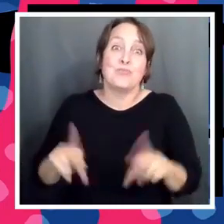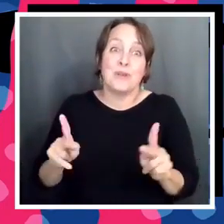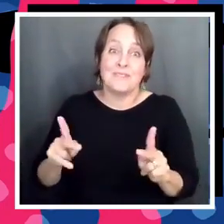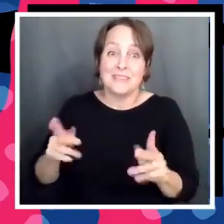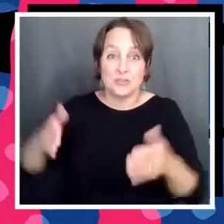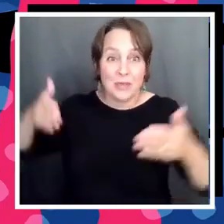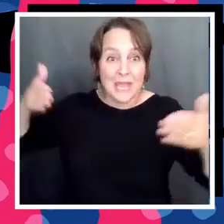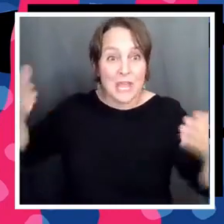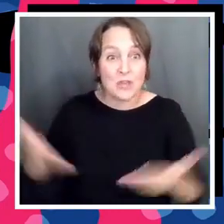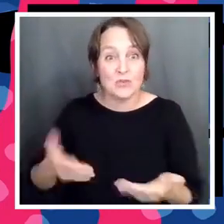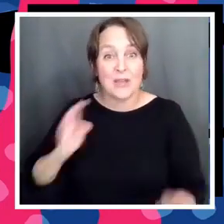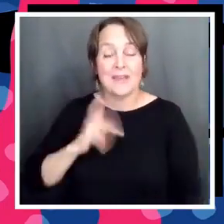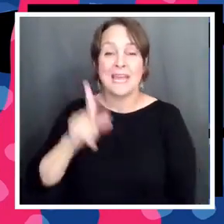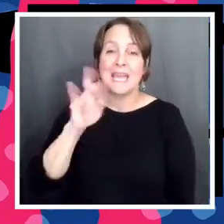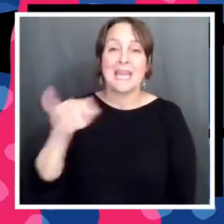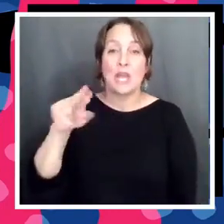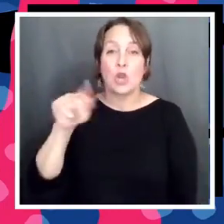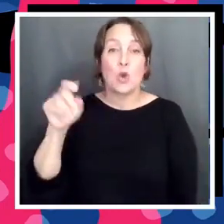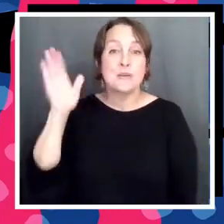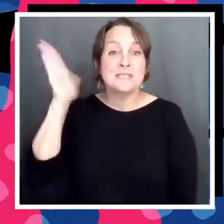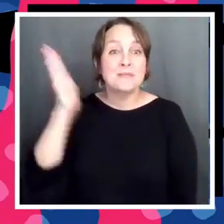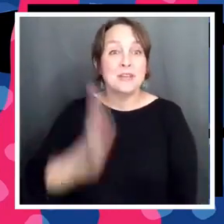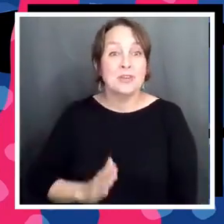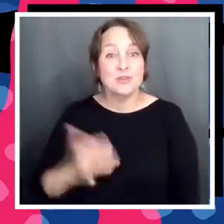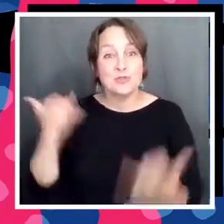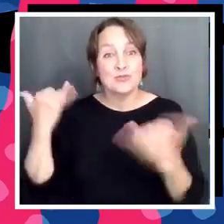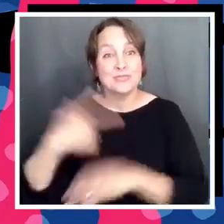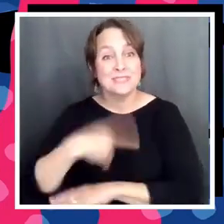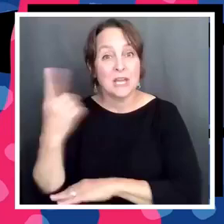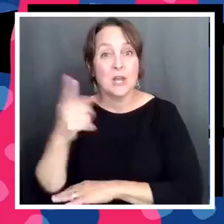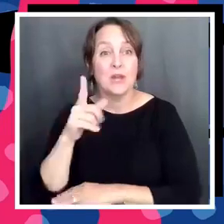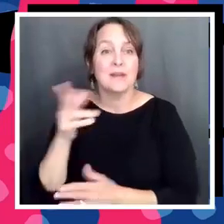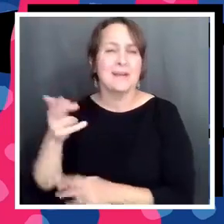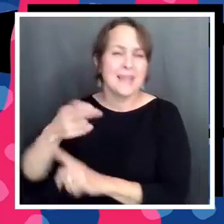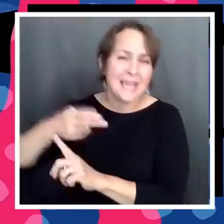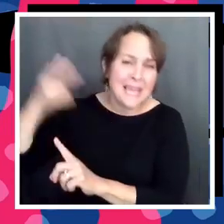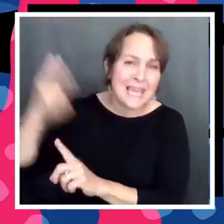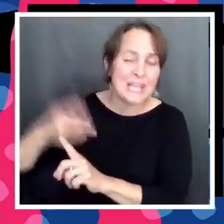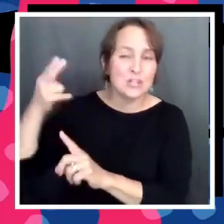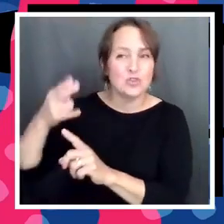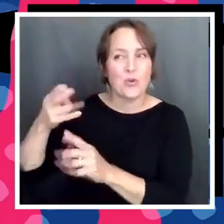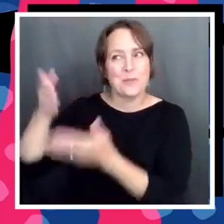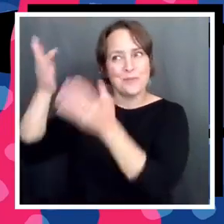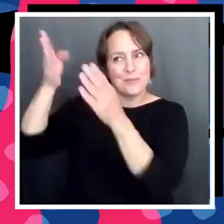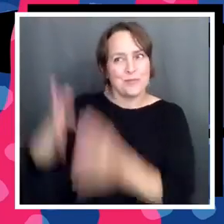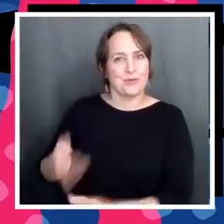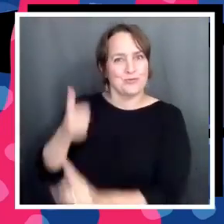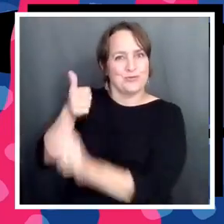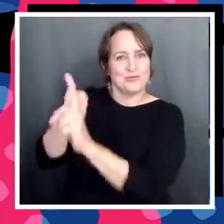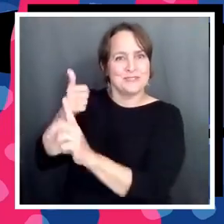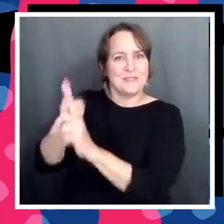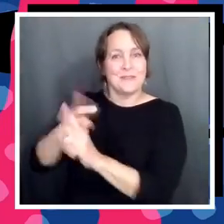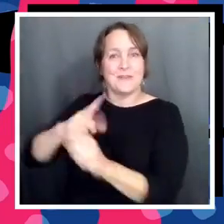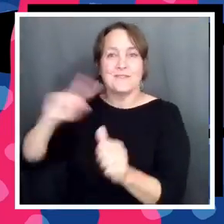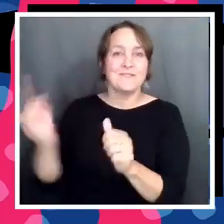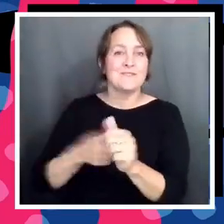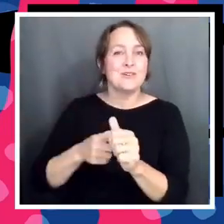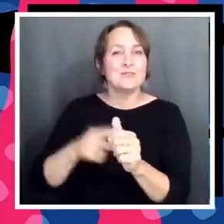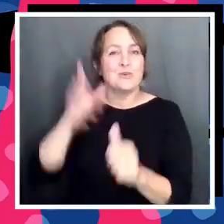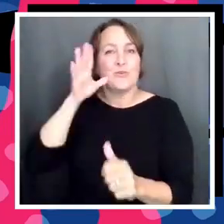MOMENT. THIS IS HISTORY TODAY.